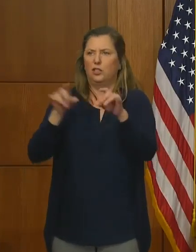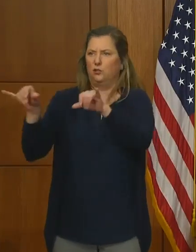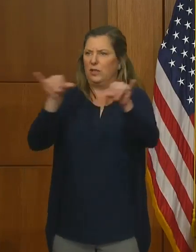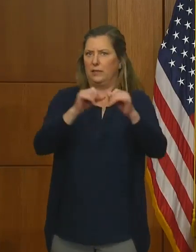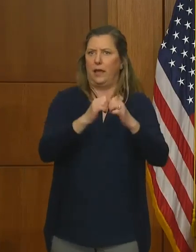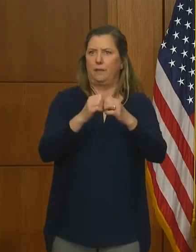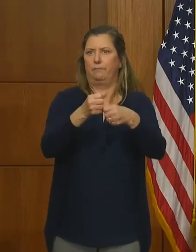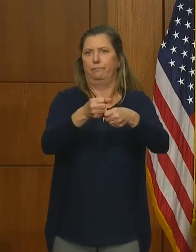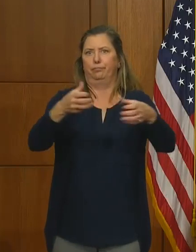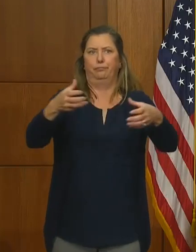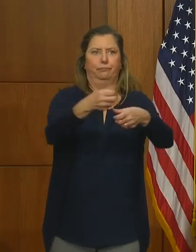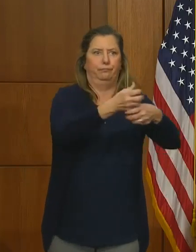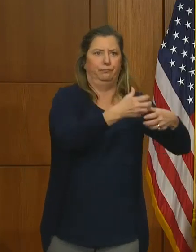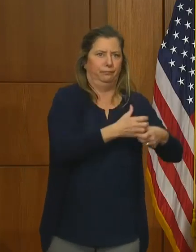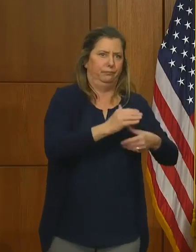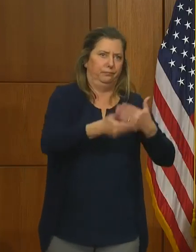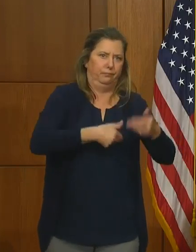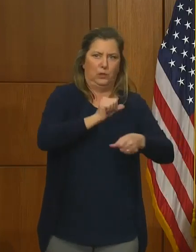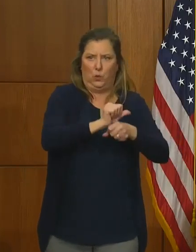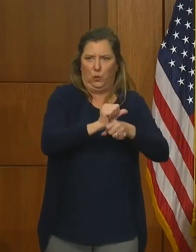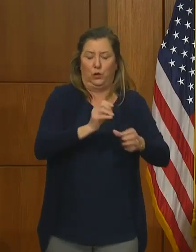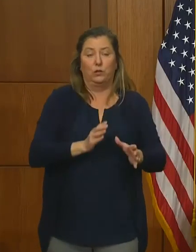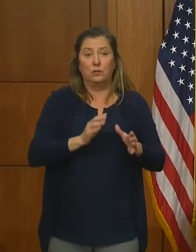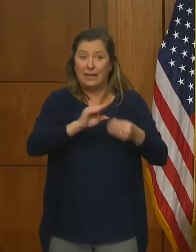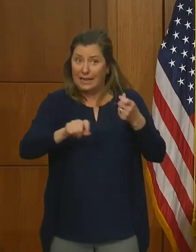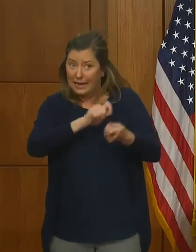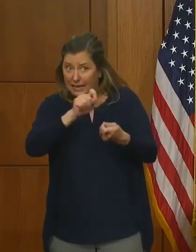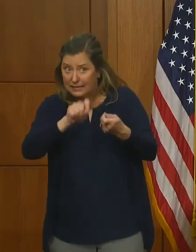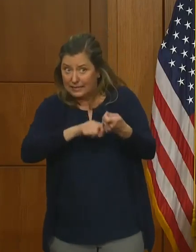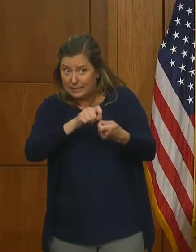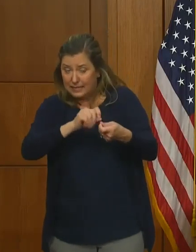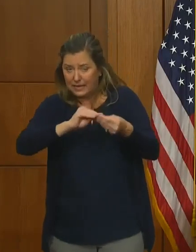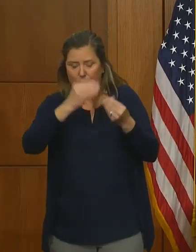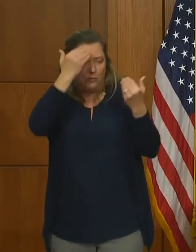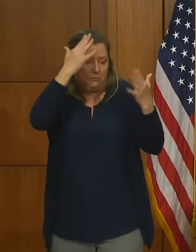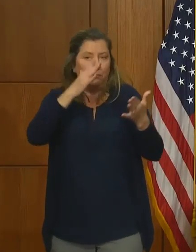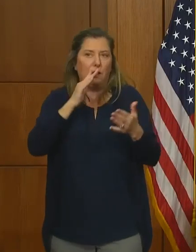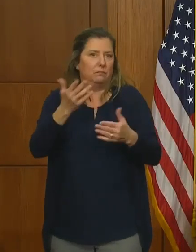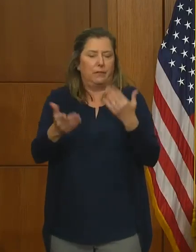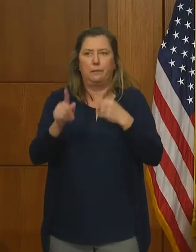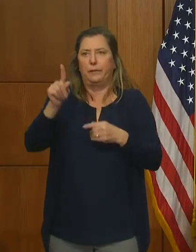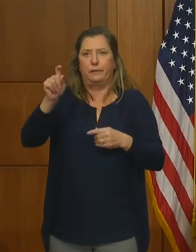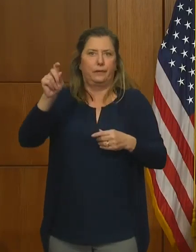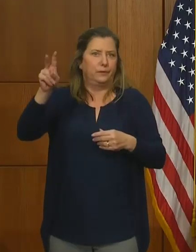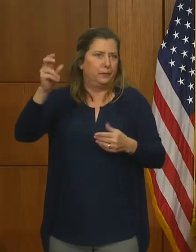ALL LIKE THIRTY FIVE- HEALTH DISTRICTS SO I DON'T KNOW THE